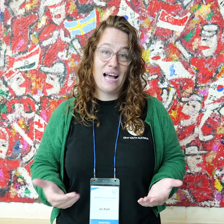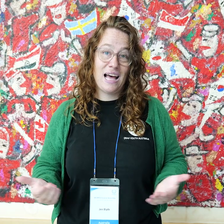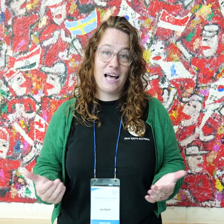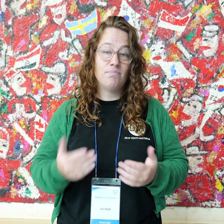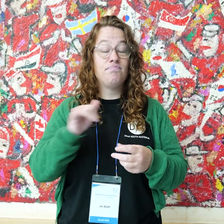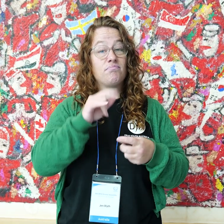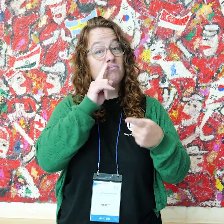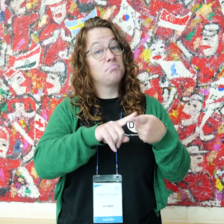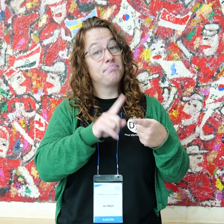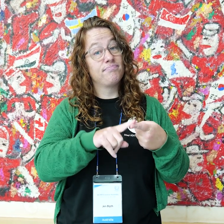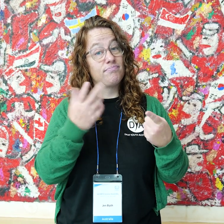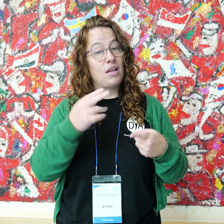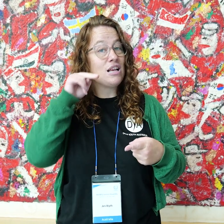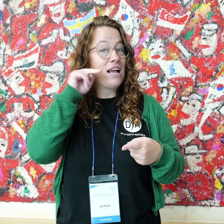Secondly, the next Congress and where it will be held.